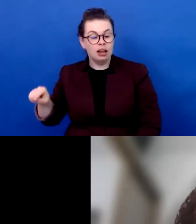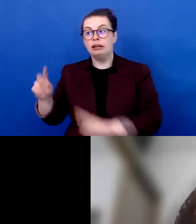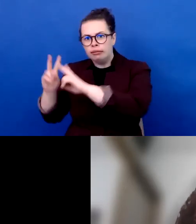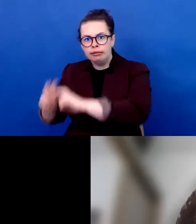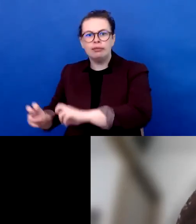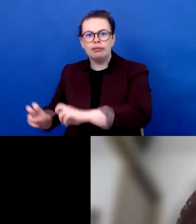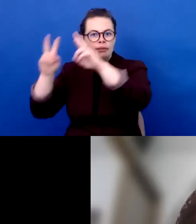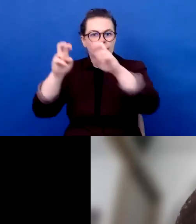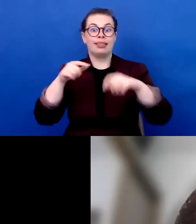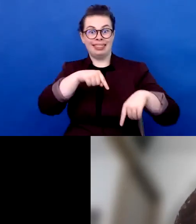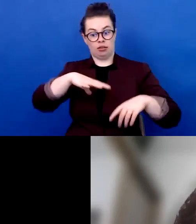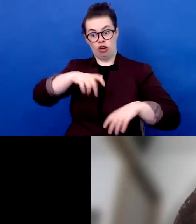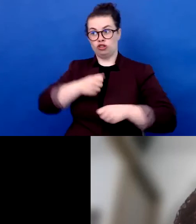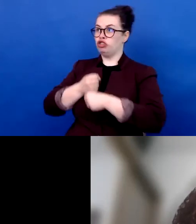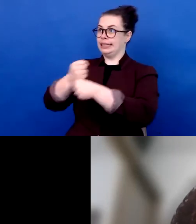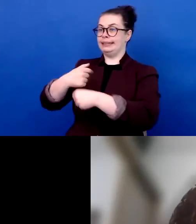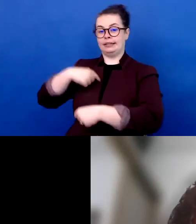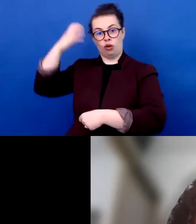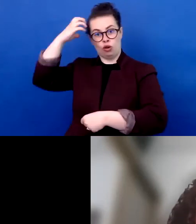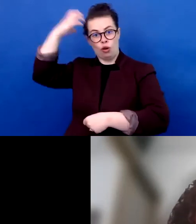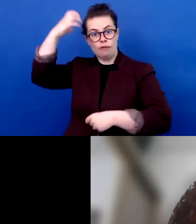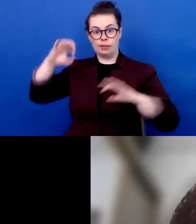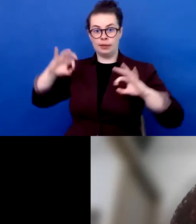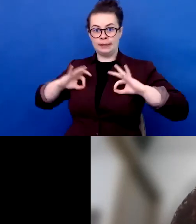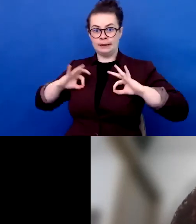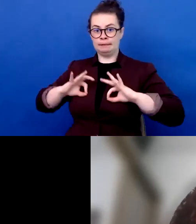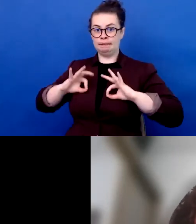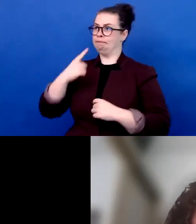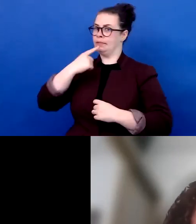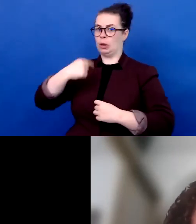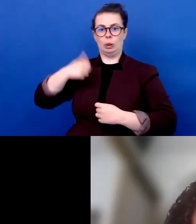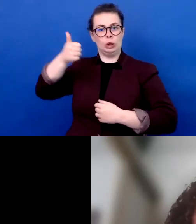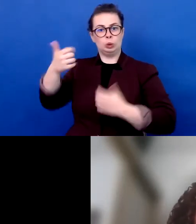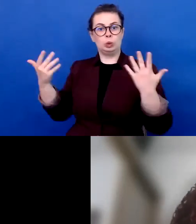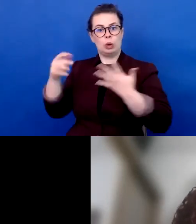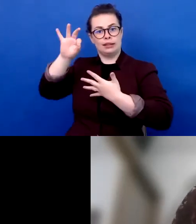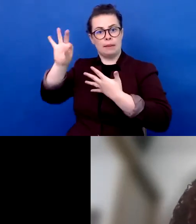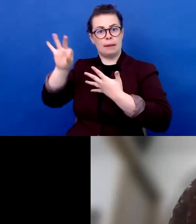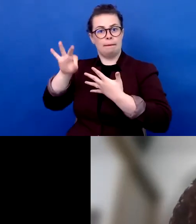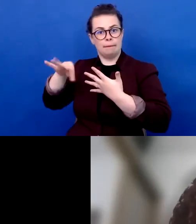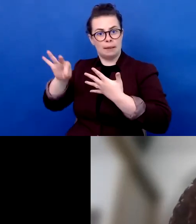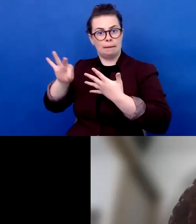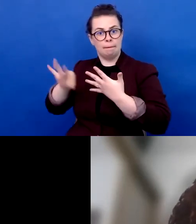government representatives uh civil society organization u.n agencies and uh it's place where